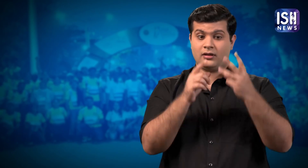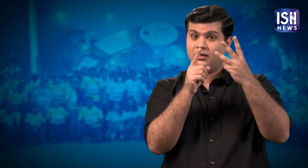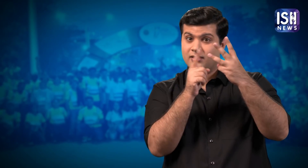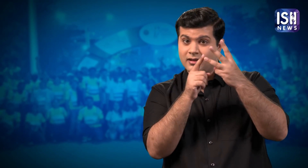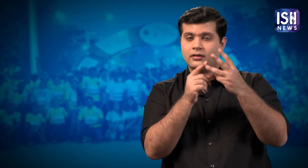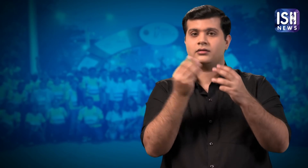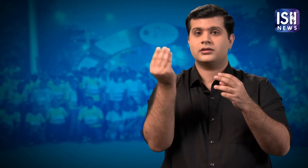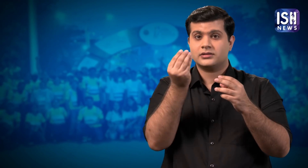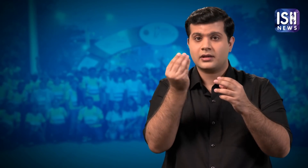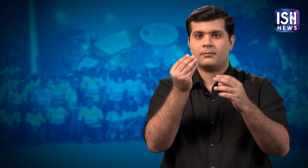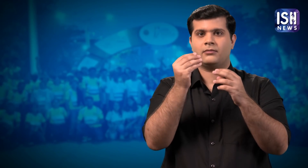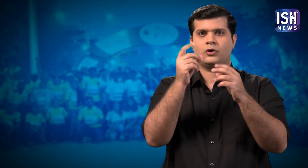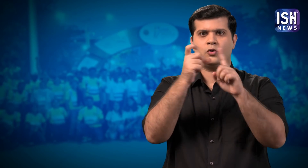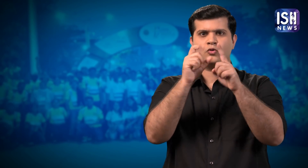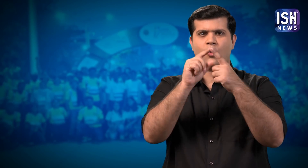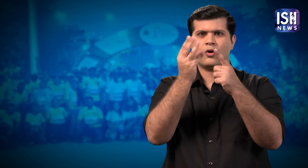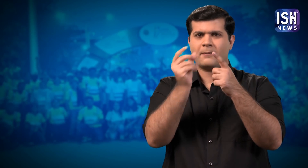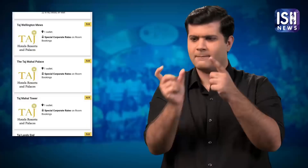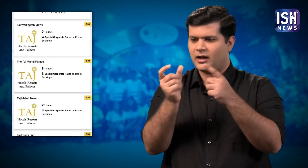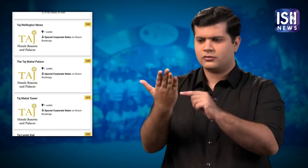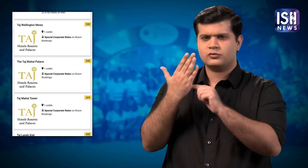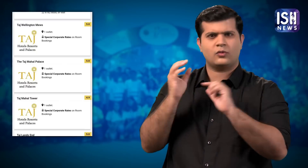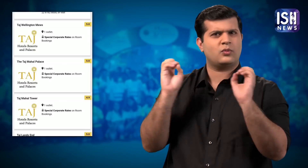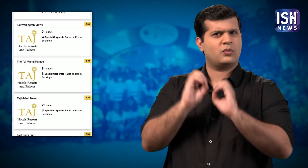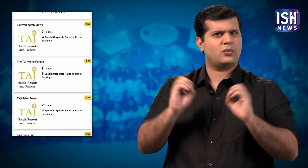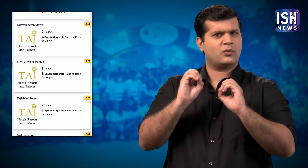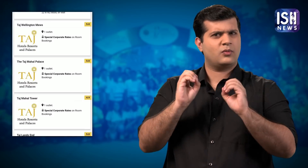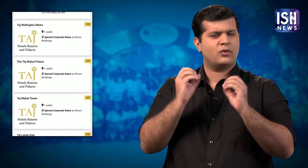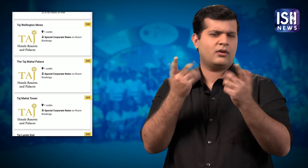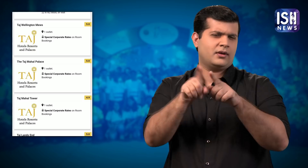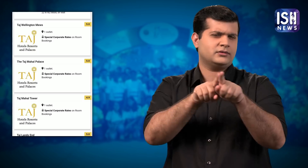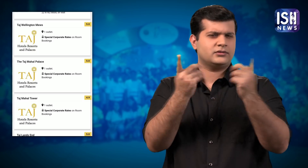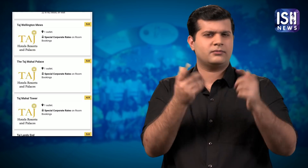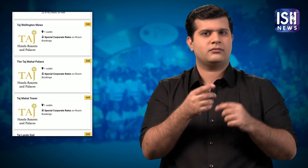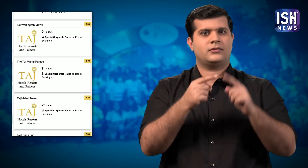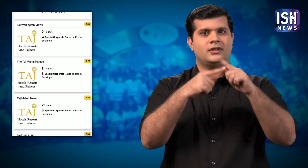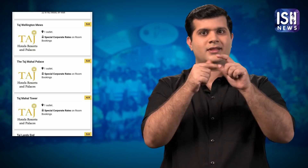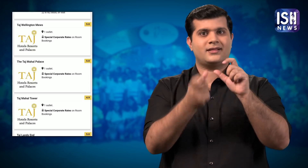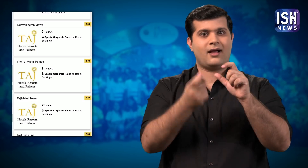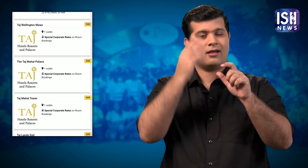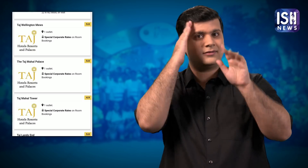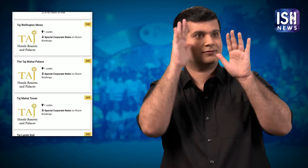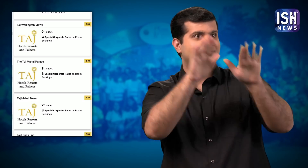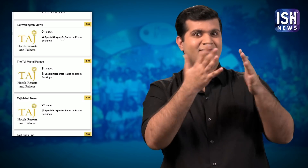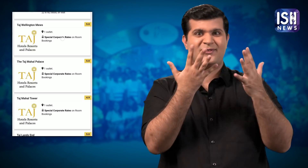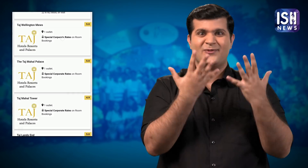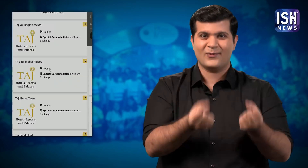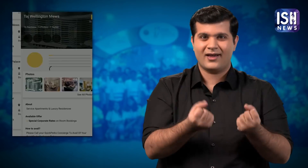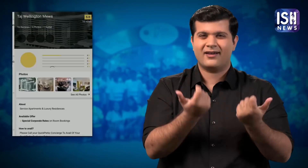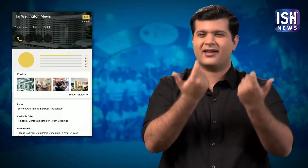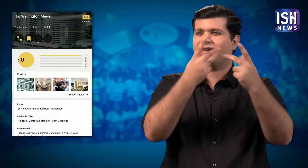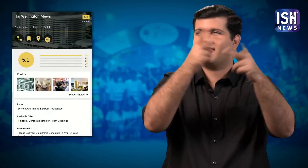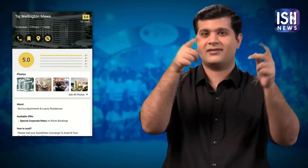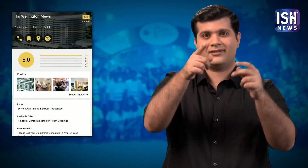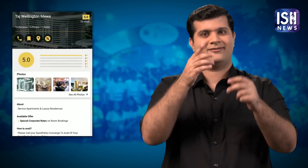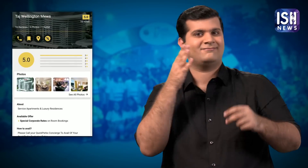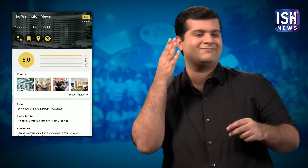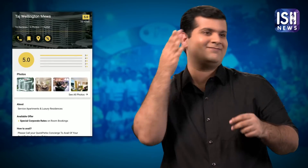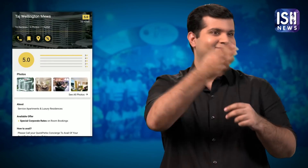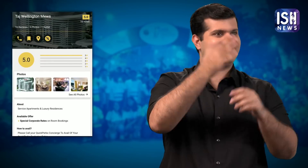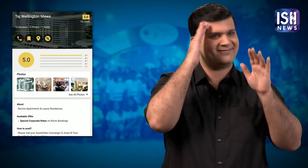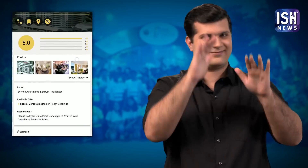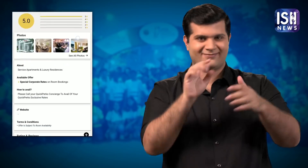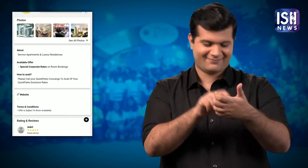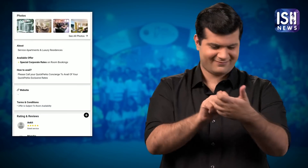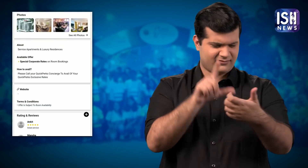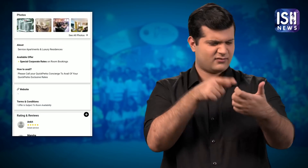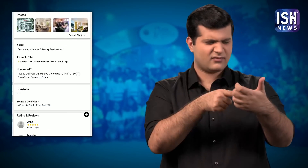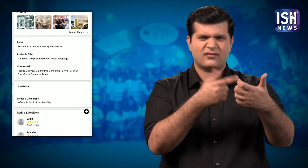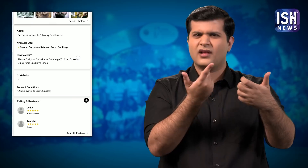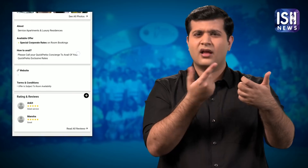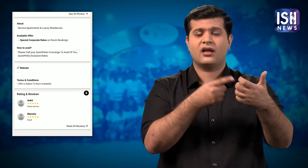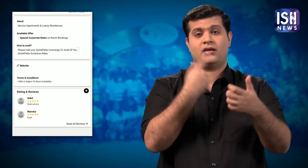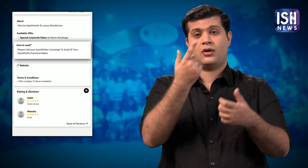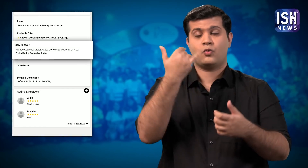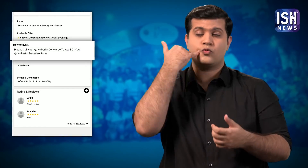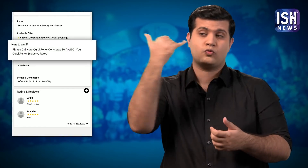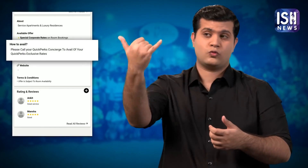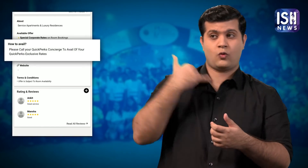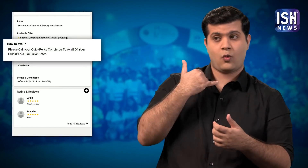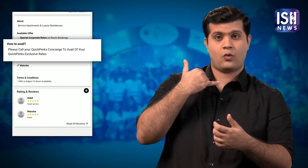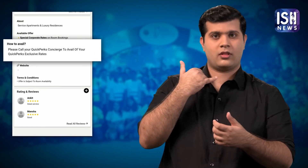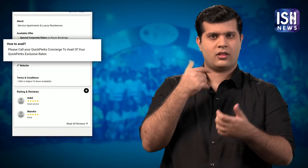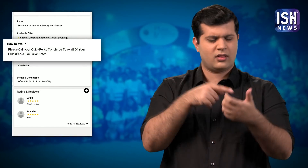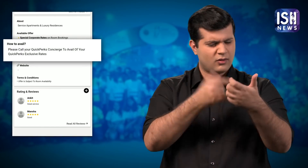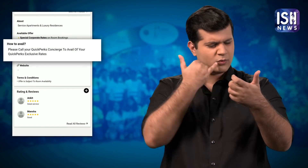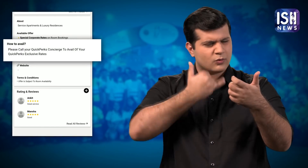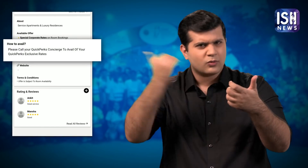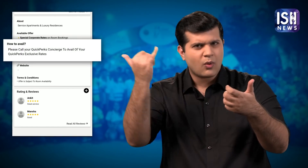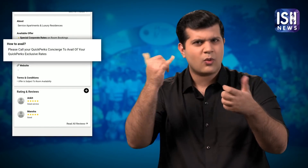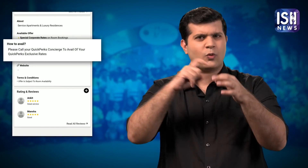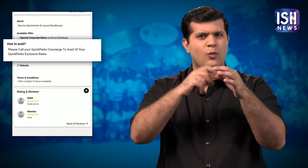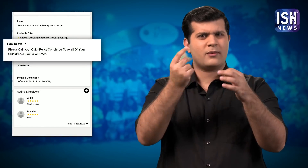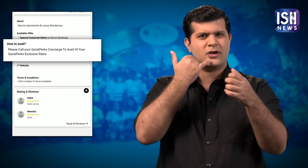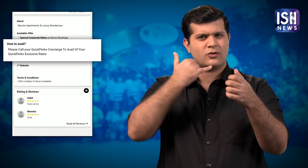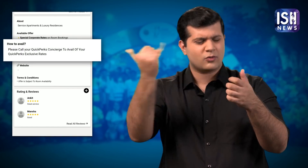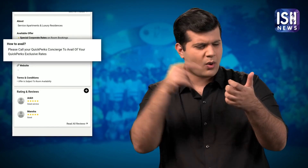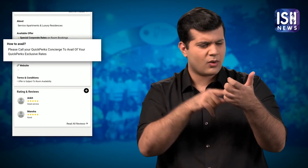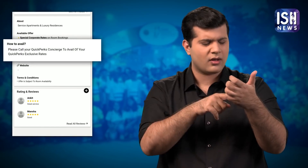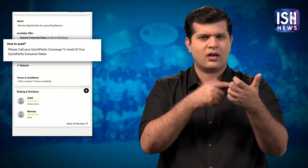Some codes will not be displayed on the App. For example if you want to visit the Taj, to avail it you may have to call the QuickPerks Concierge.